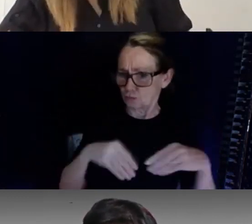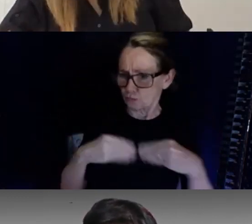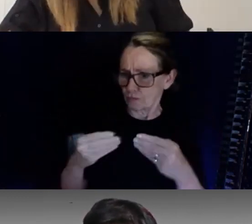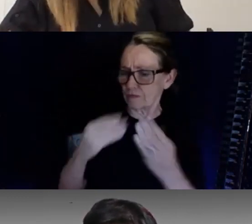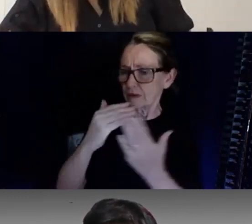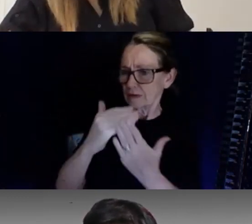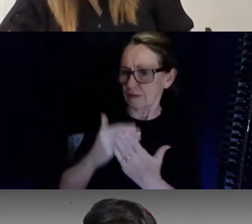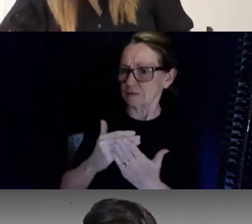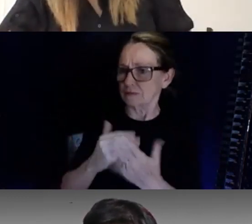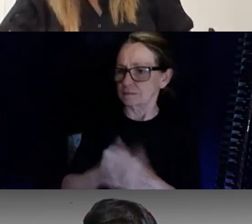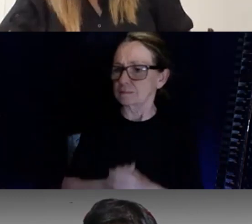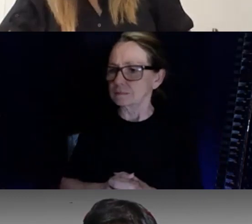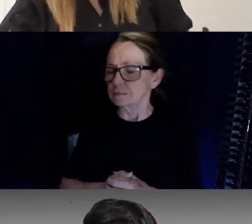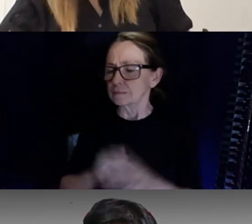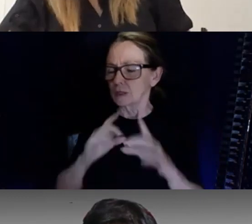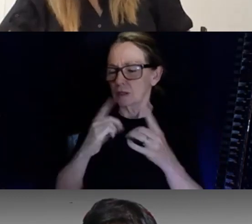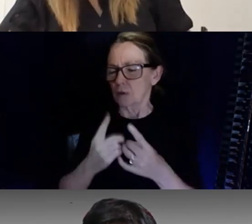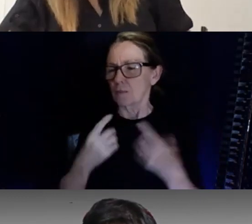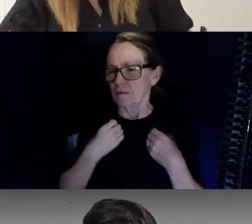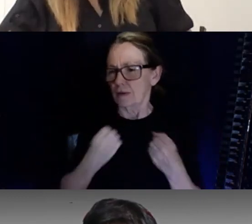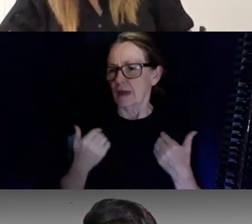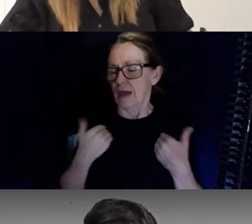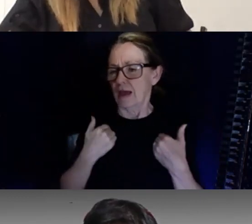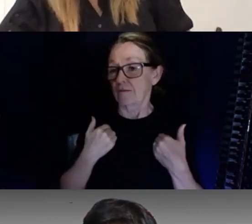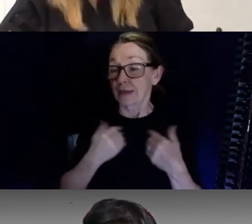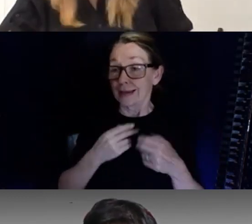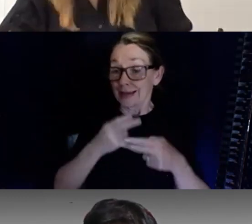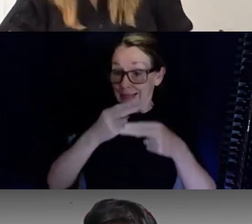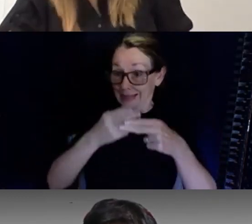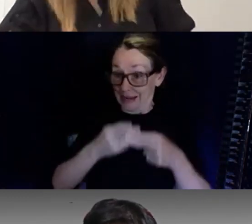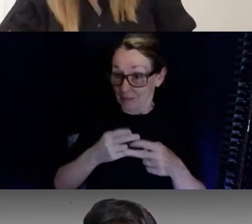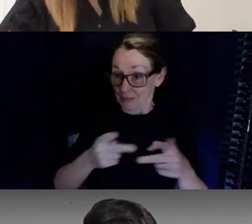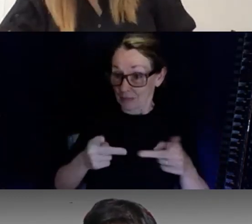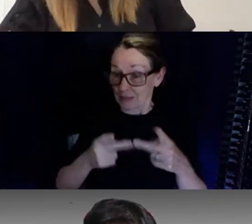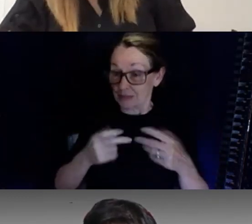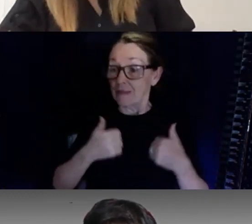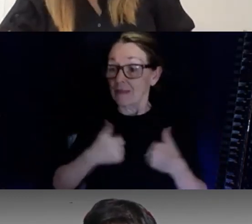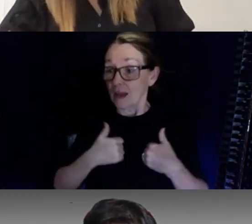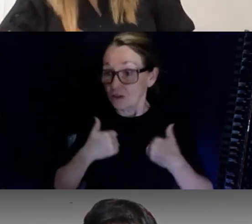I CAN CERTAINLY PROVIDE THE LIST, BUT I DIDN'T KNOW IF THAT WAS SOMETHING THAT CARMEN WOULD WANT TO DO. I'M HAPPY TO DO IT.